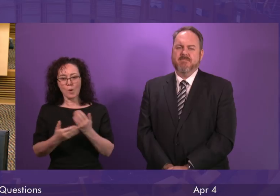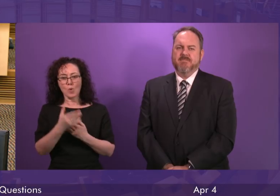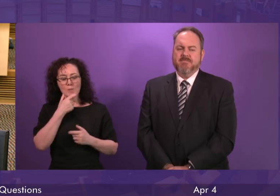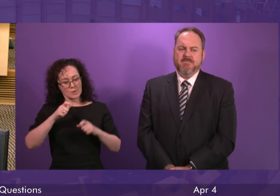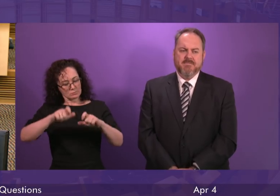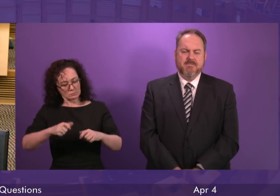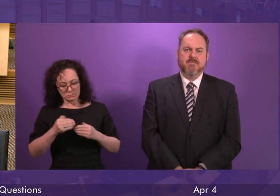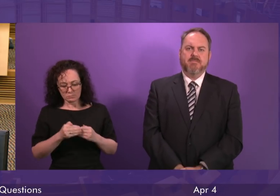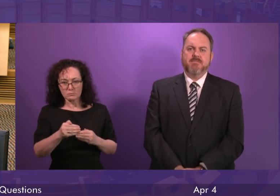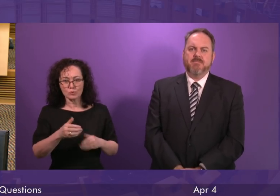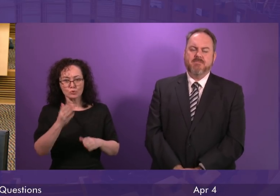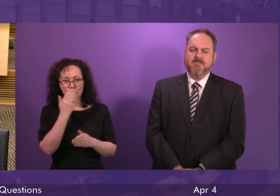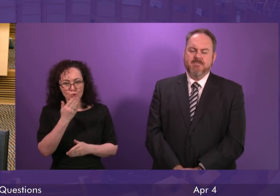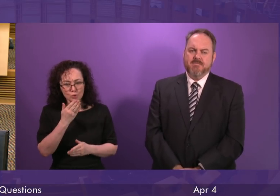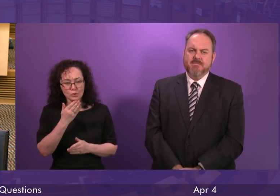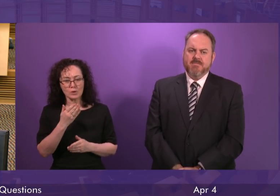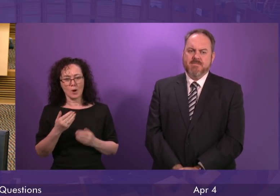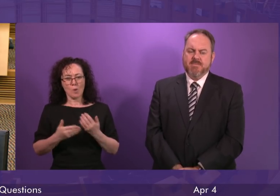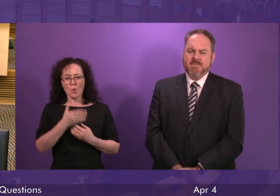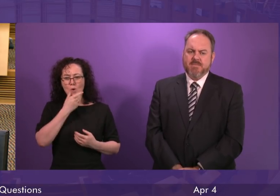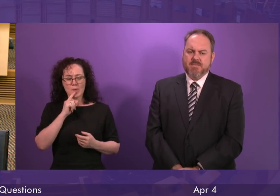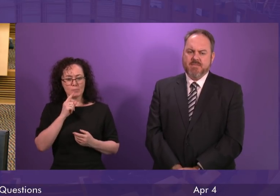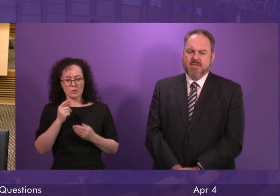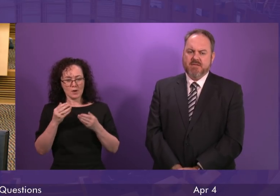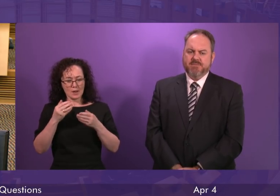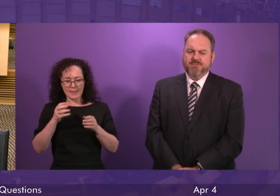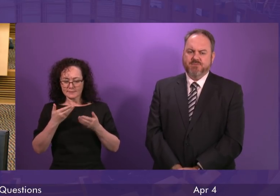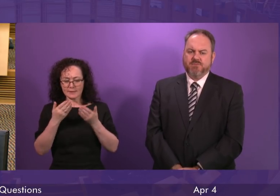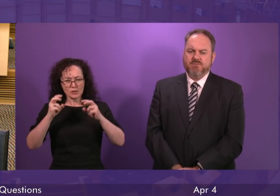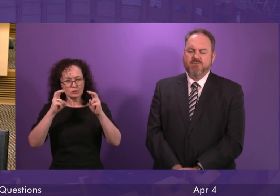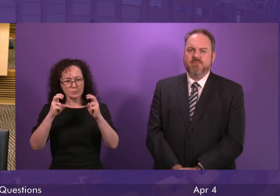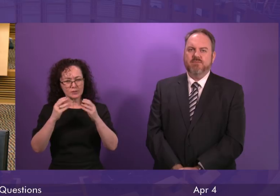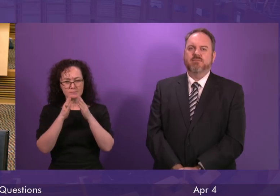at school and more people taking a broader range of subjects over a number of years.